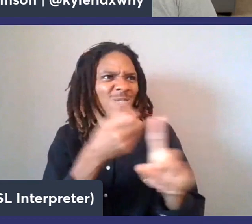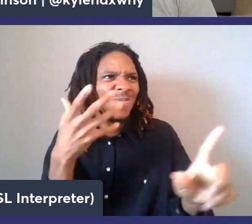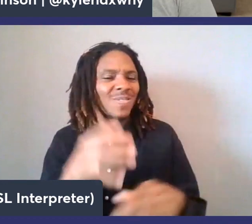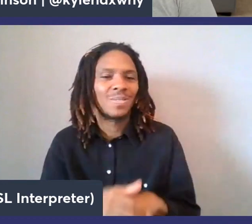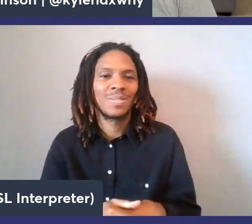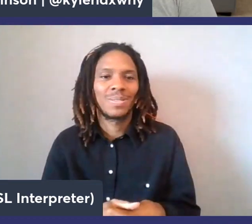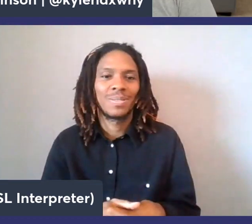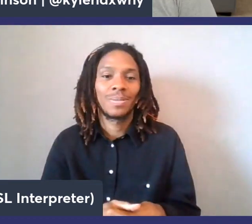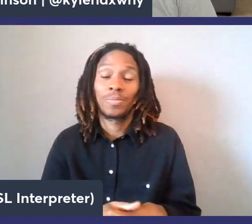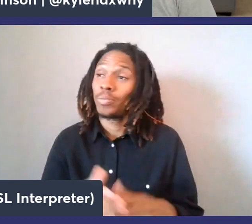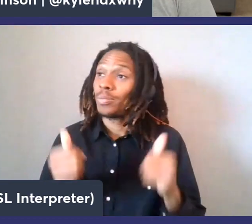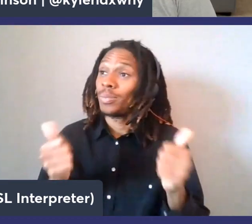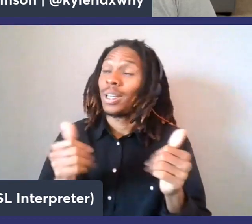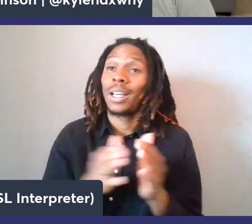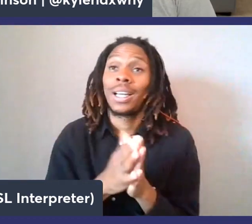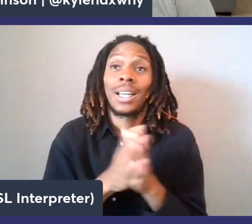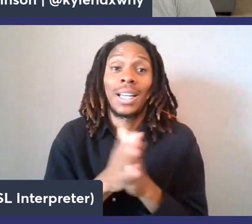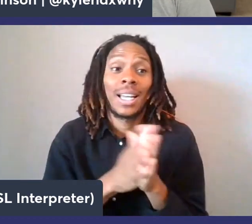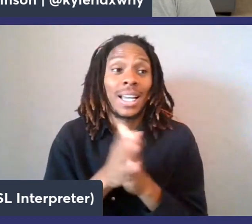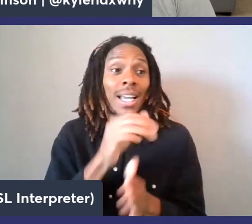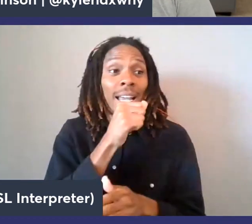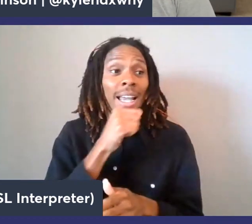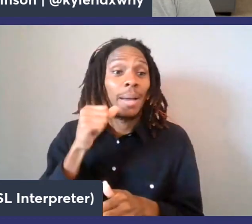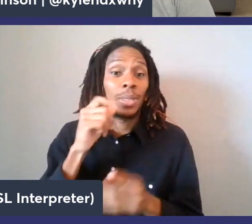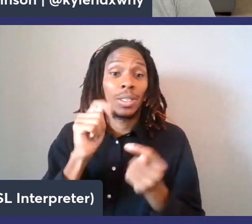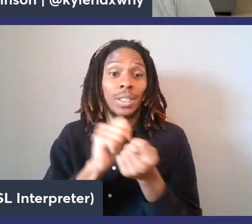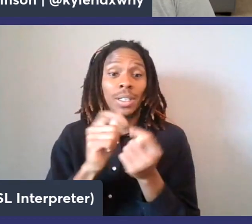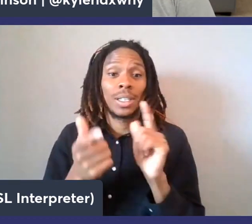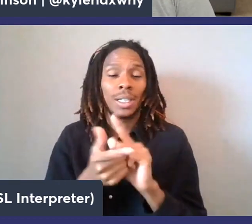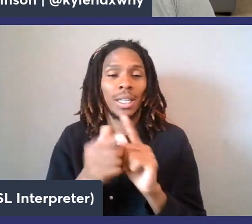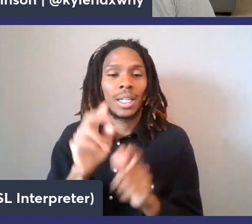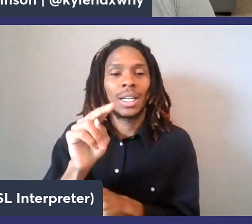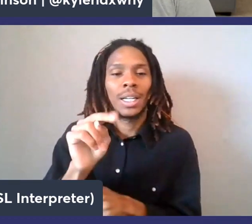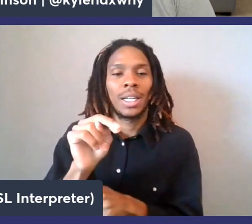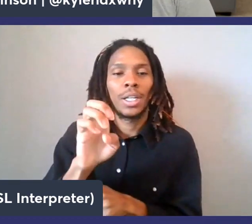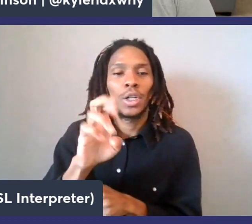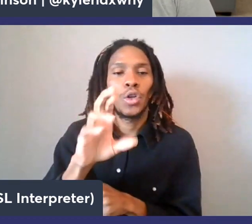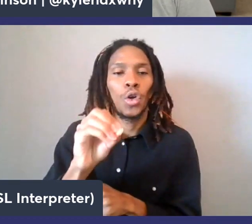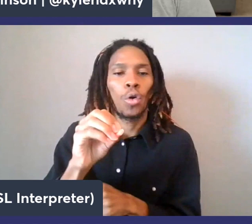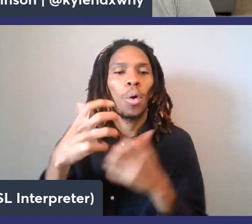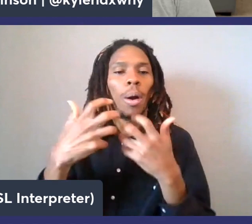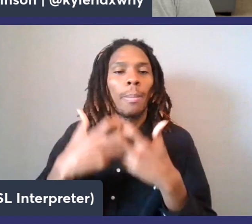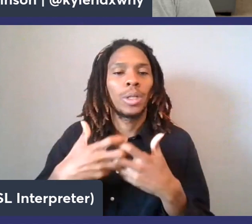Great. Amazon Translate is our neural machine translation service.